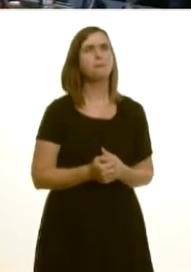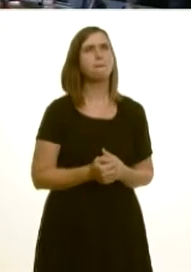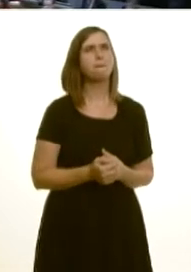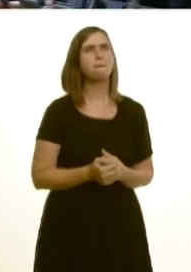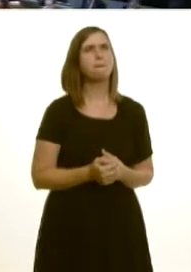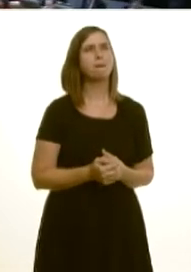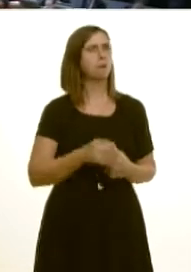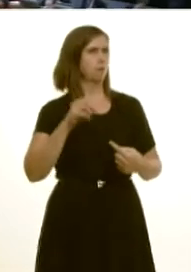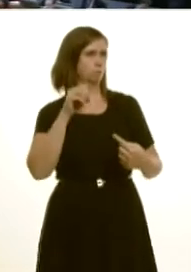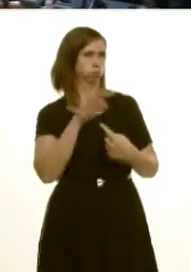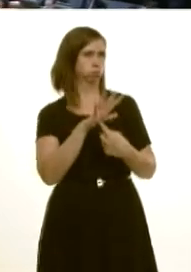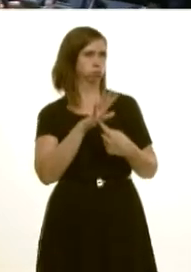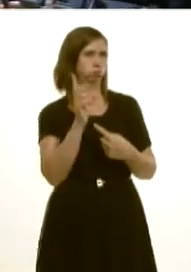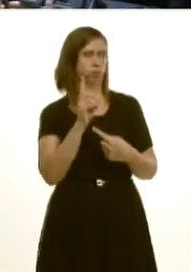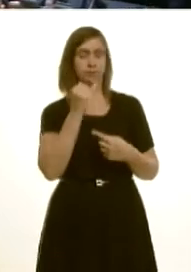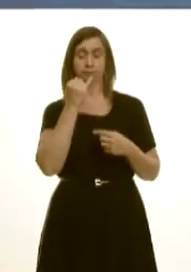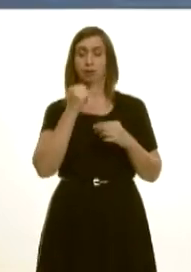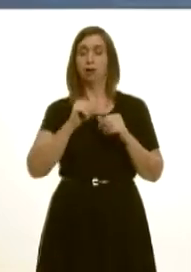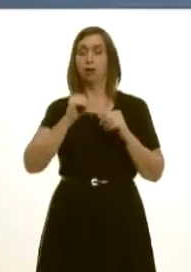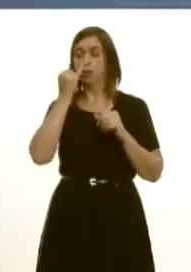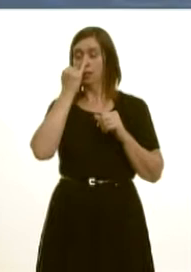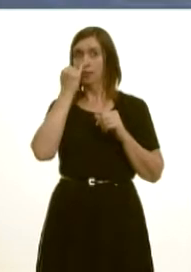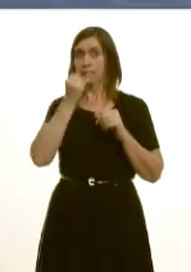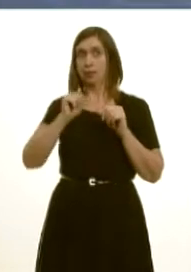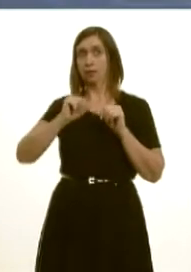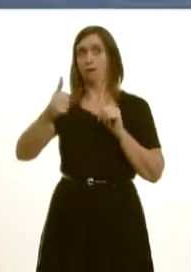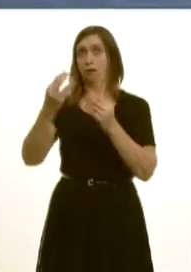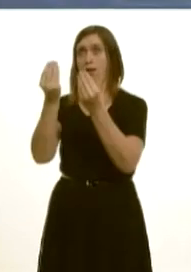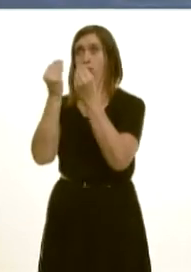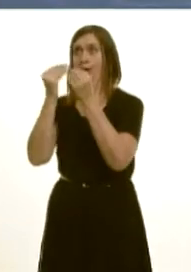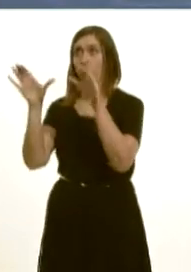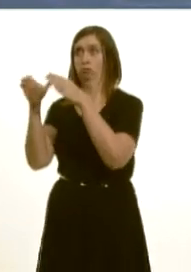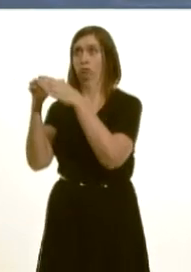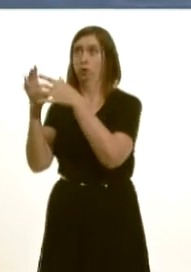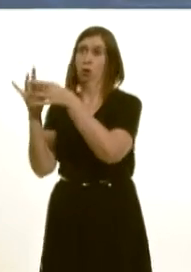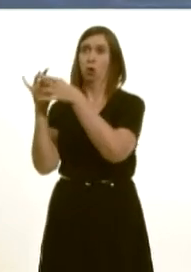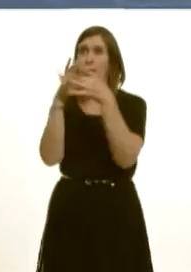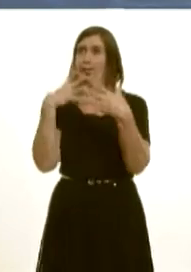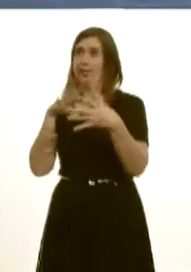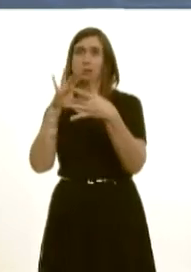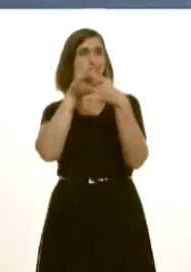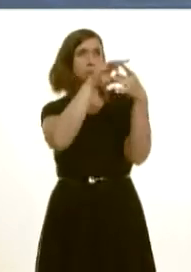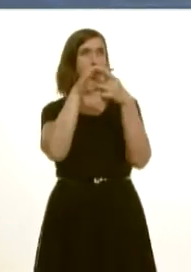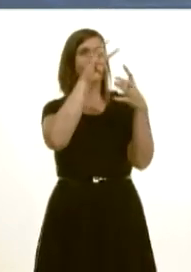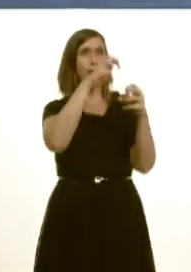a Minister. Paul Davies: Brif Weinidog, mae’n hollbwysig bod darpariaeth addysg ôl-16 yn gweithio ar y cyd gyda strategaeth Llywodraeth Cymru